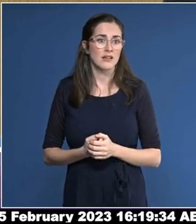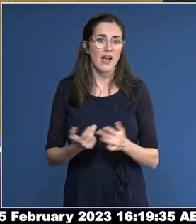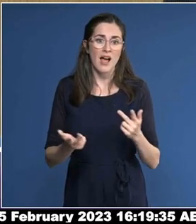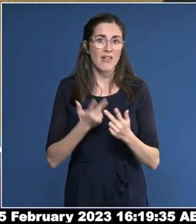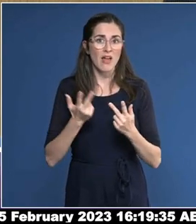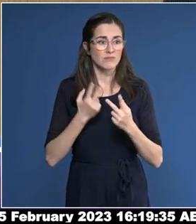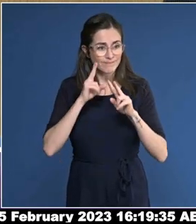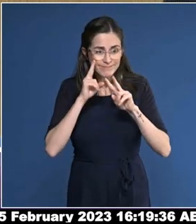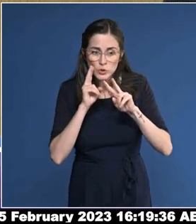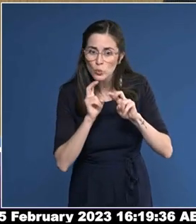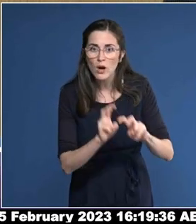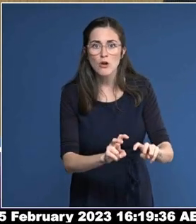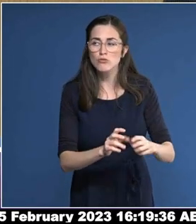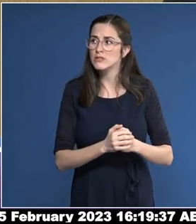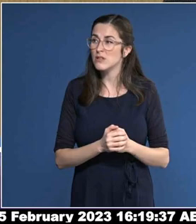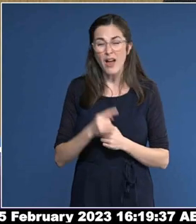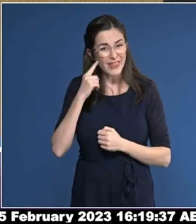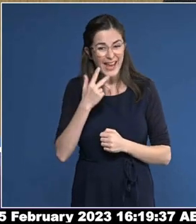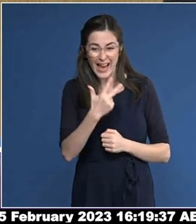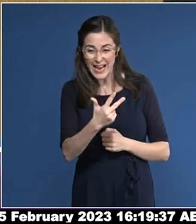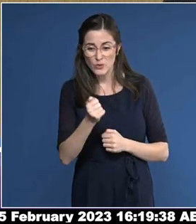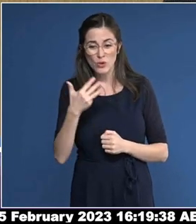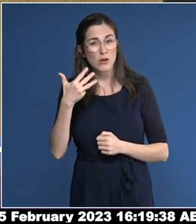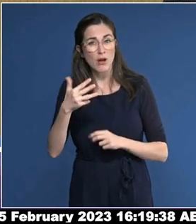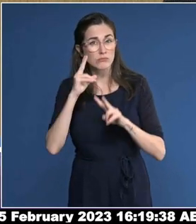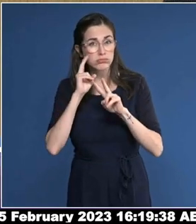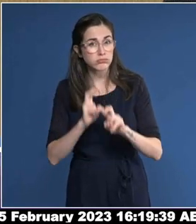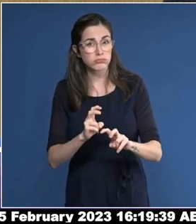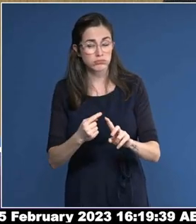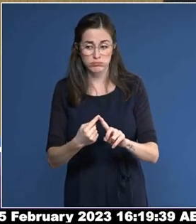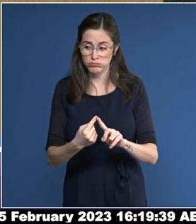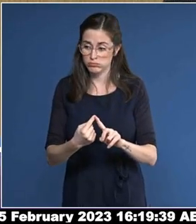think about eight or nine over the last number of years that have all recommended